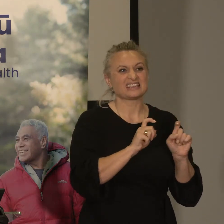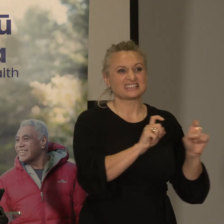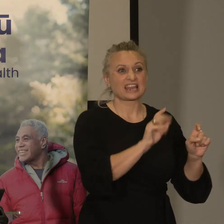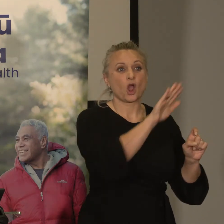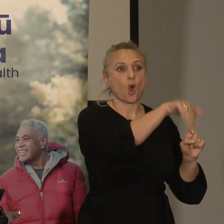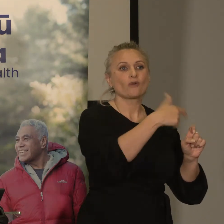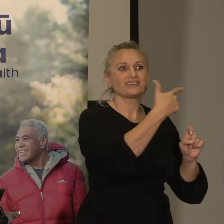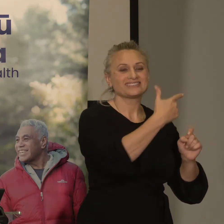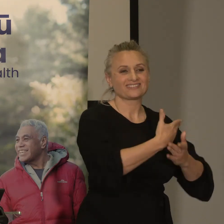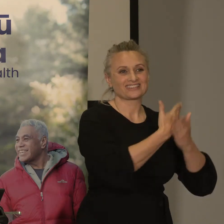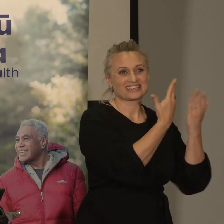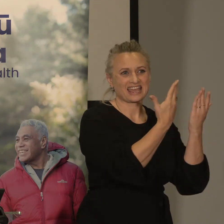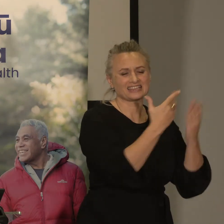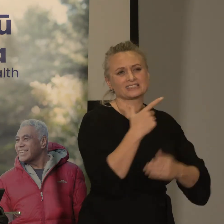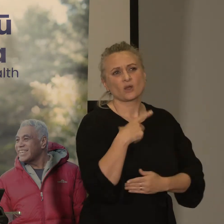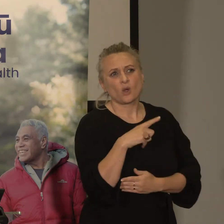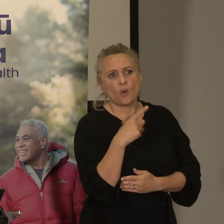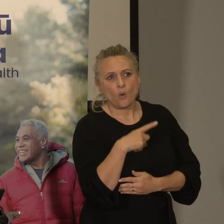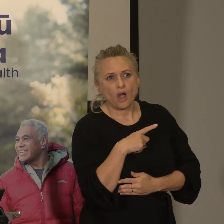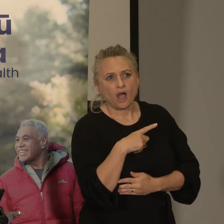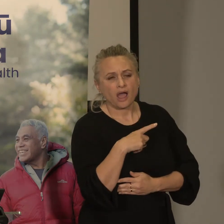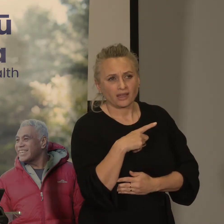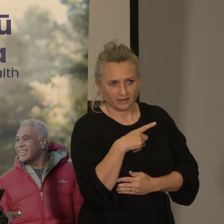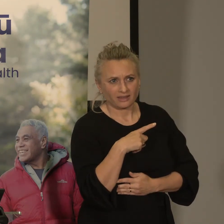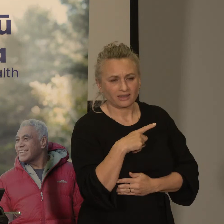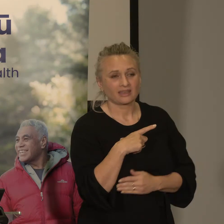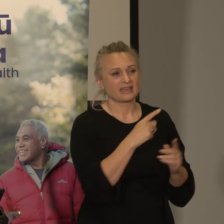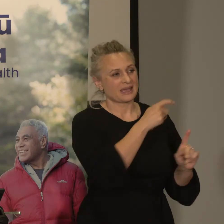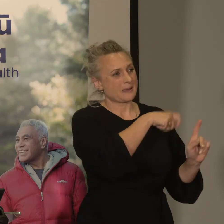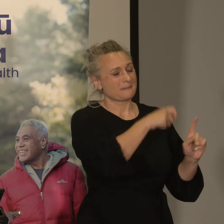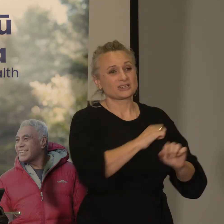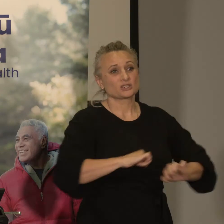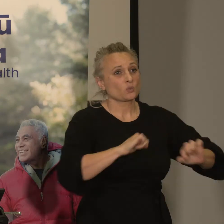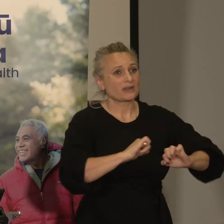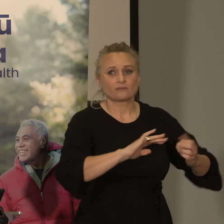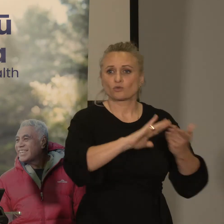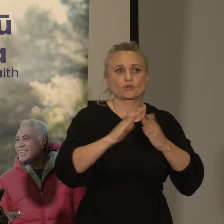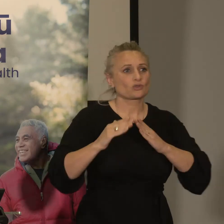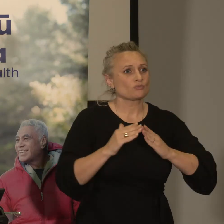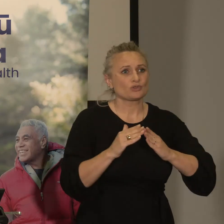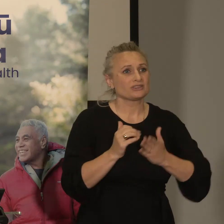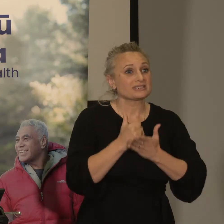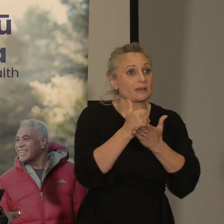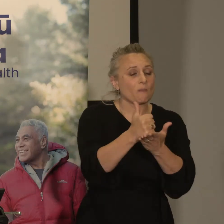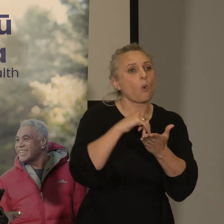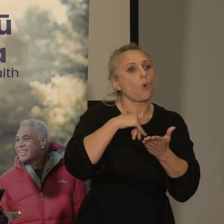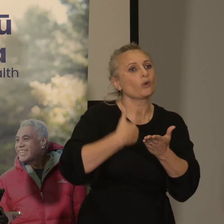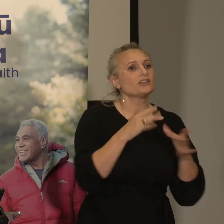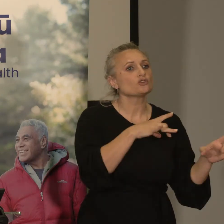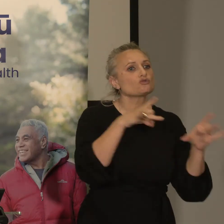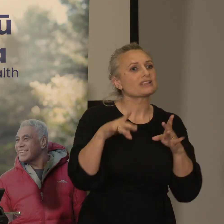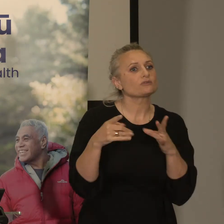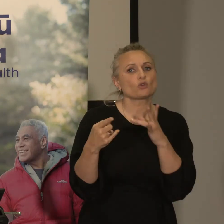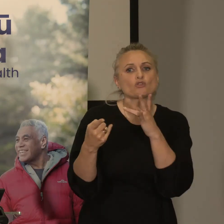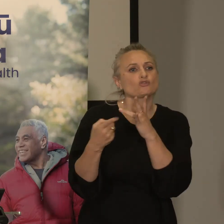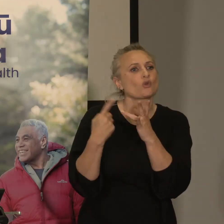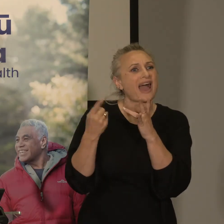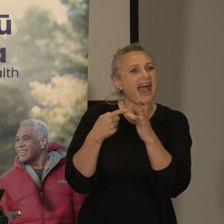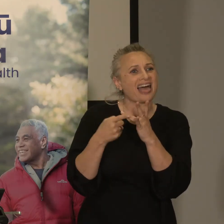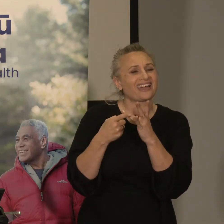today, there are around 280 patients who have been in hospital for longer than seven days. The causes include patients waiting for community support or transferring to